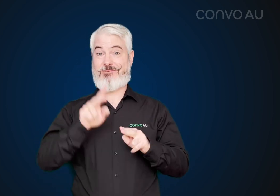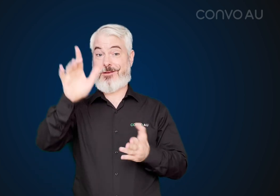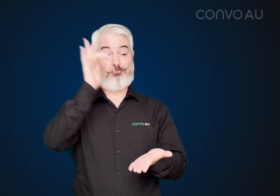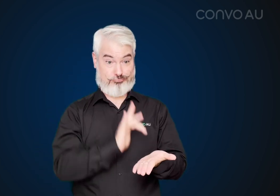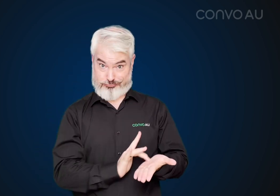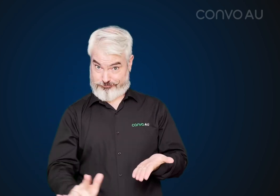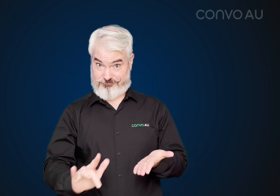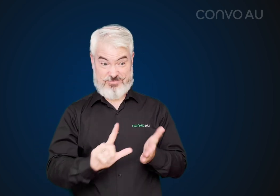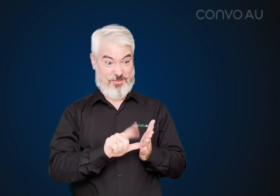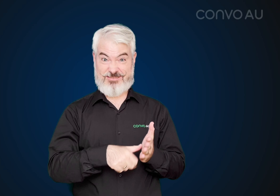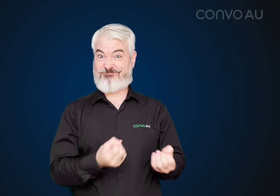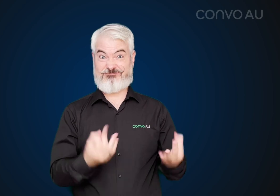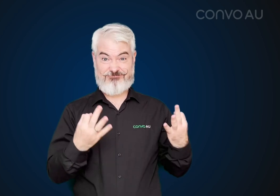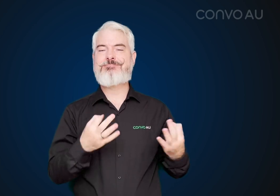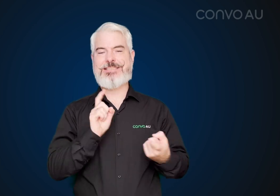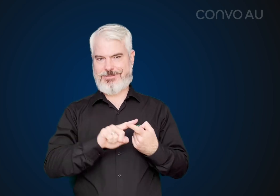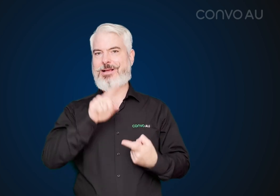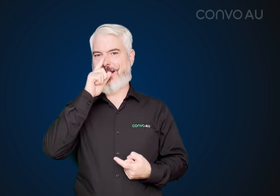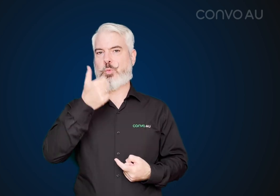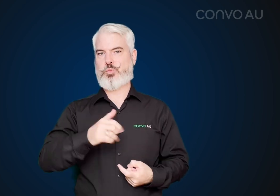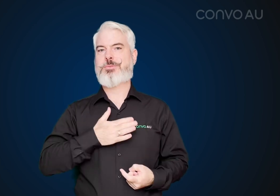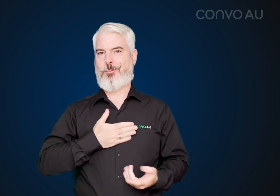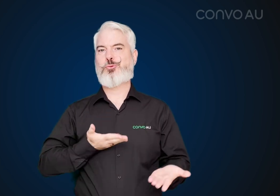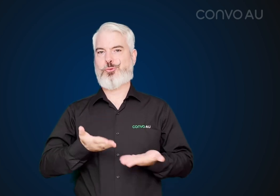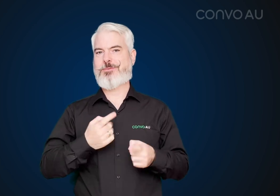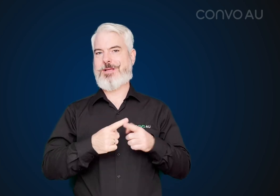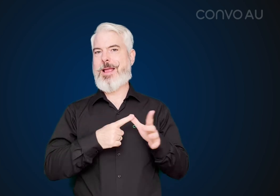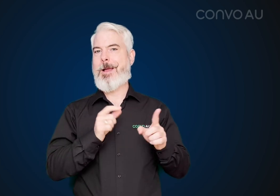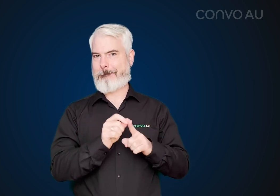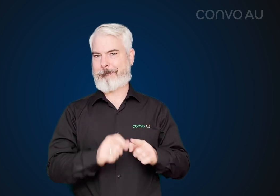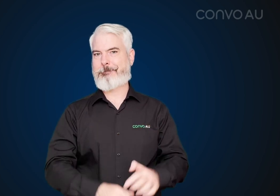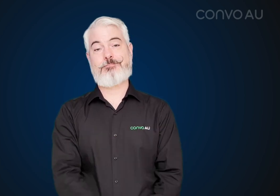you can continue using our services if you run out of minutes.